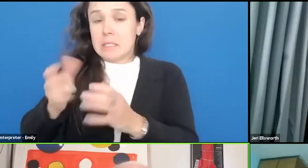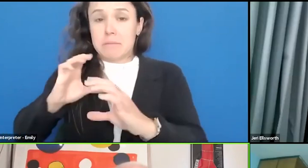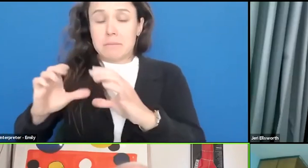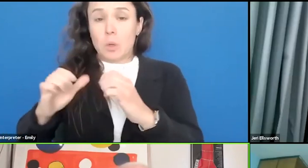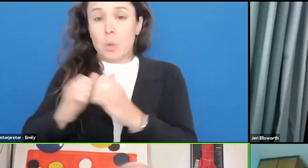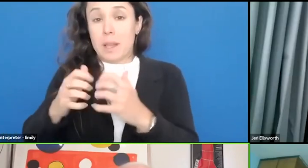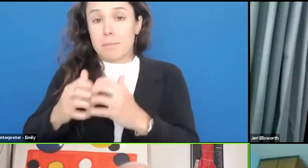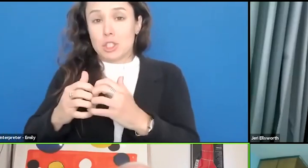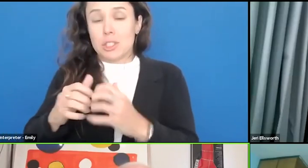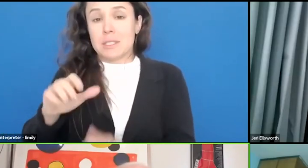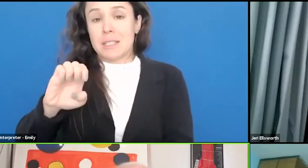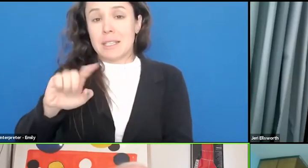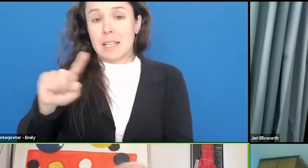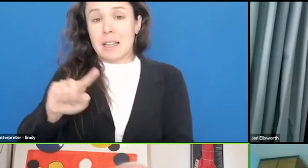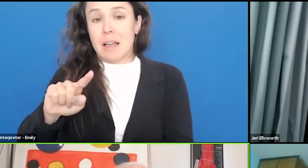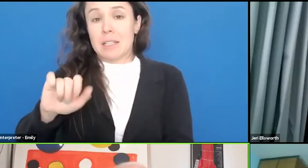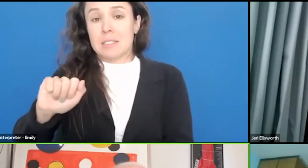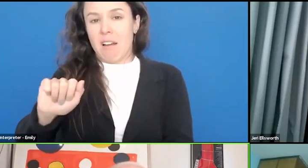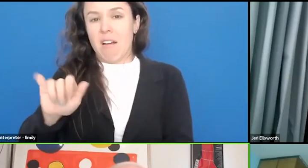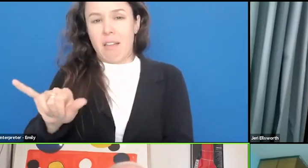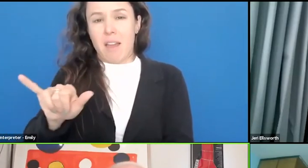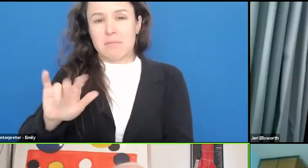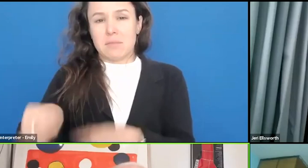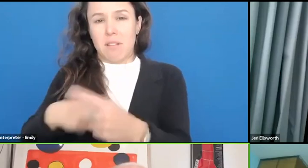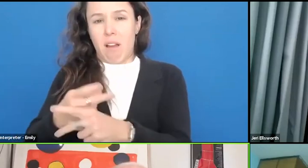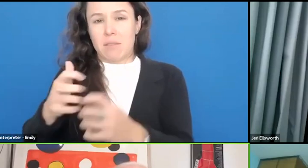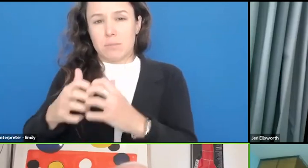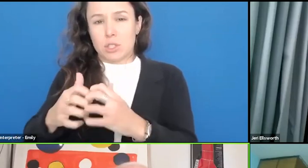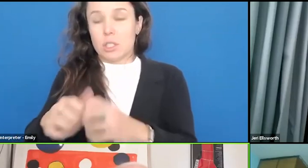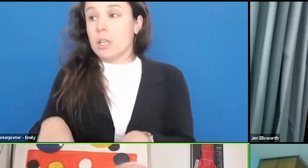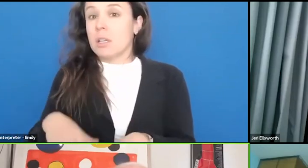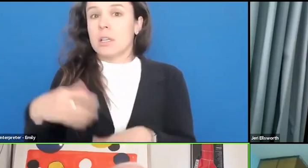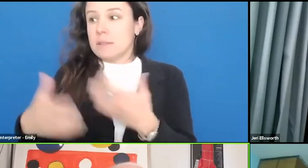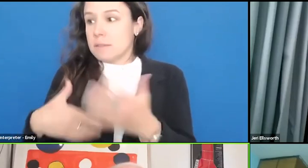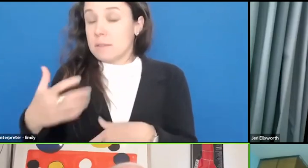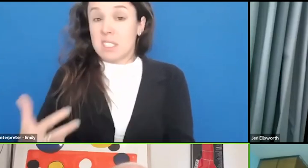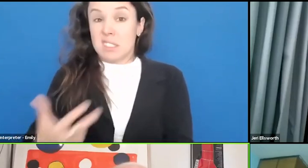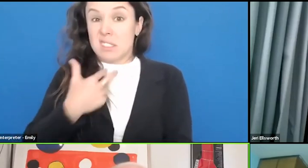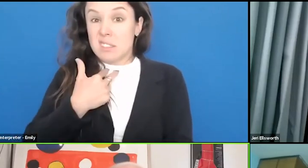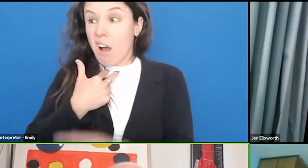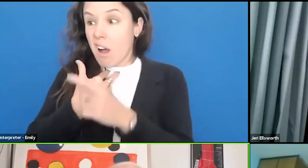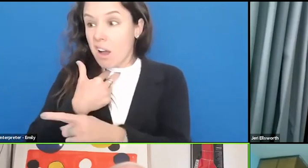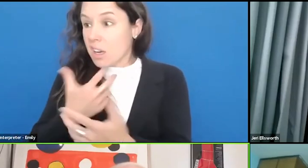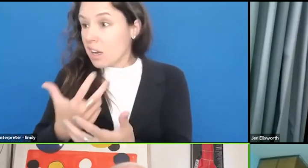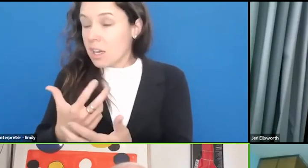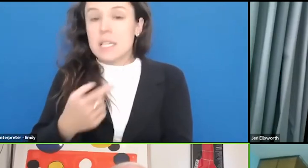etc. – what you can do is when it gets stuck, say something outrageous or turn it into a question,